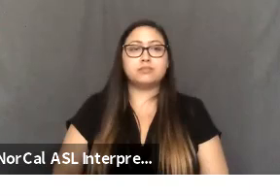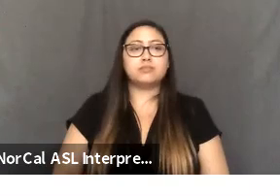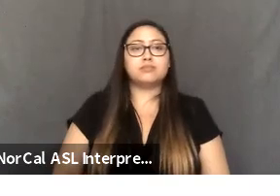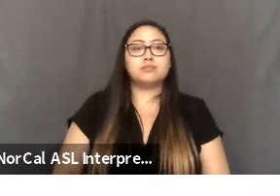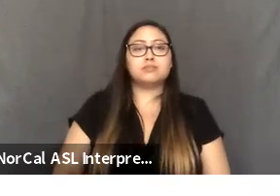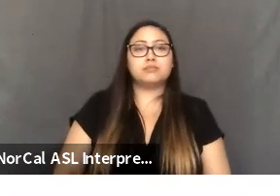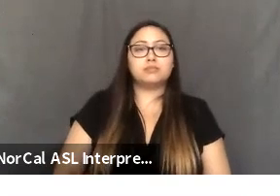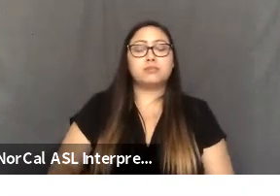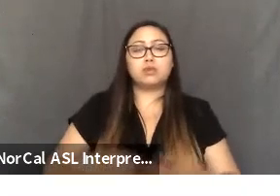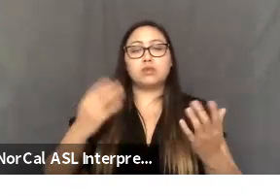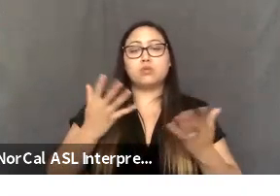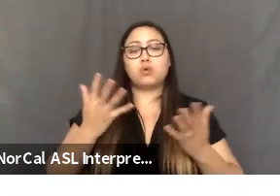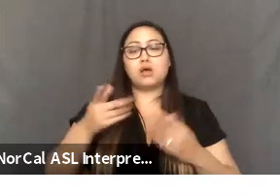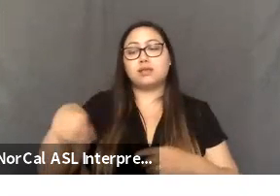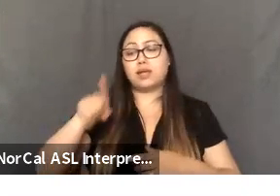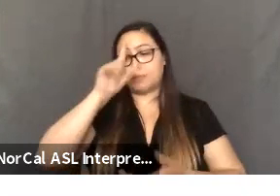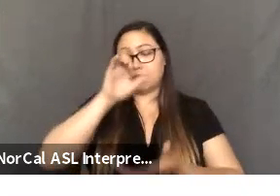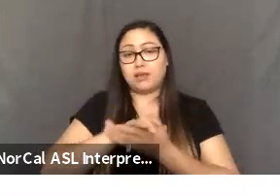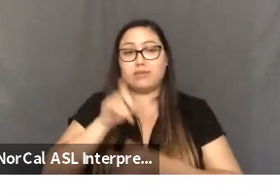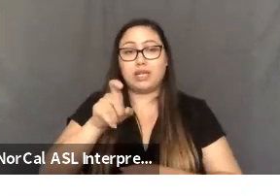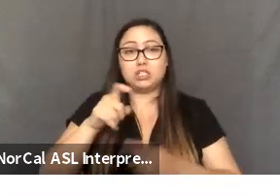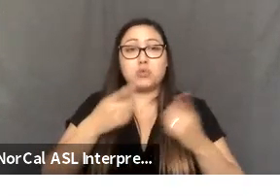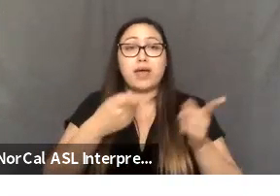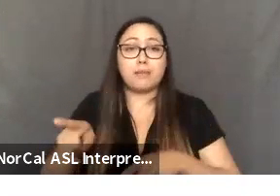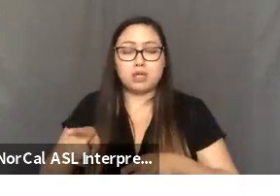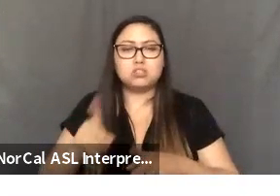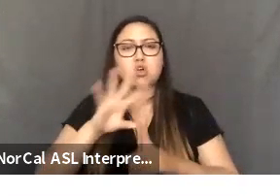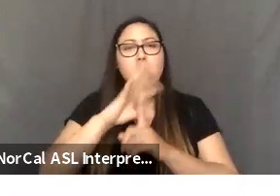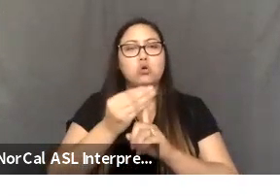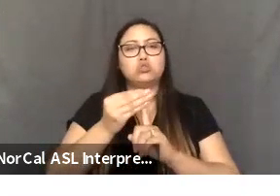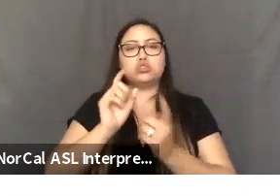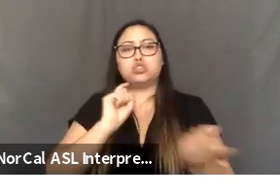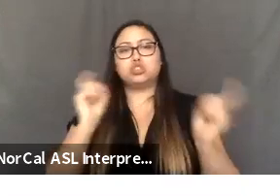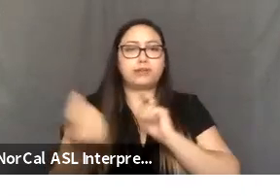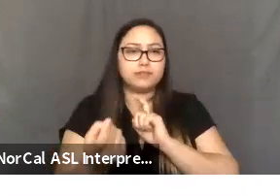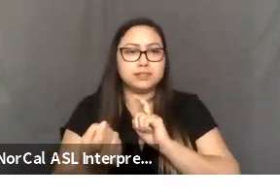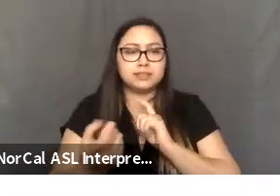they believed needed to happen was a culture shift for behavior change to happen. And this is really